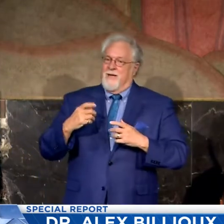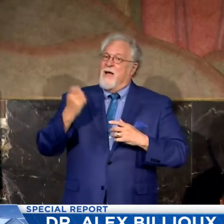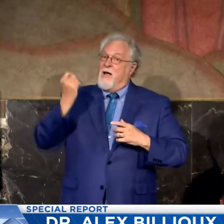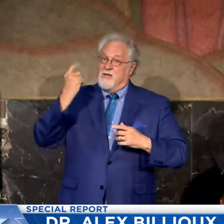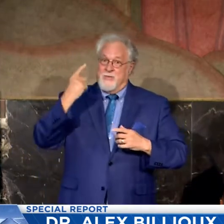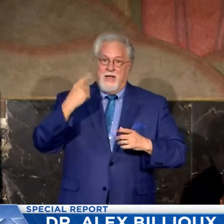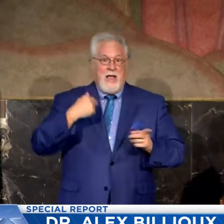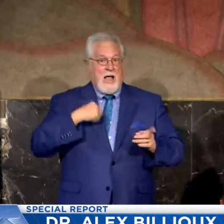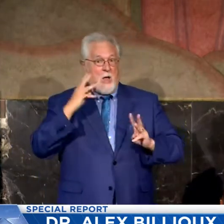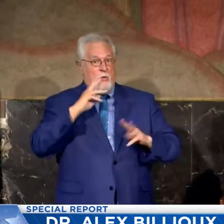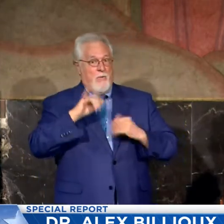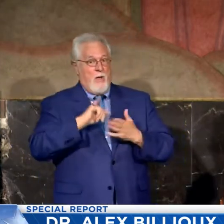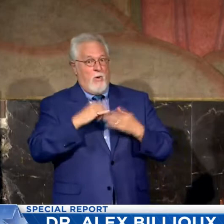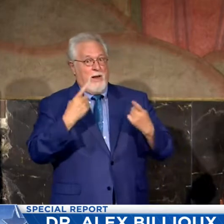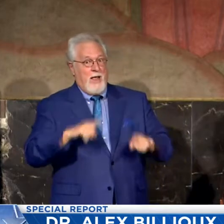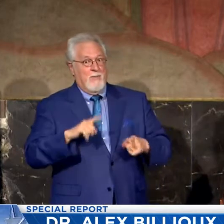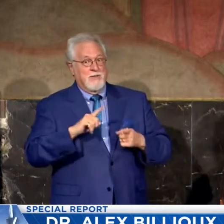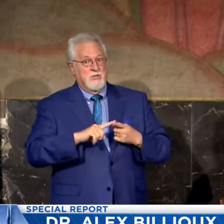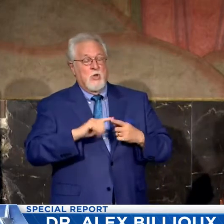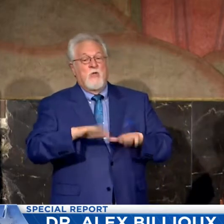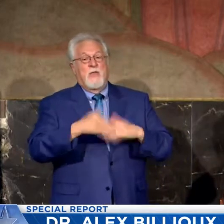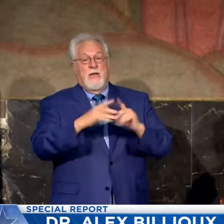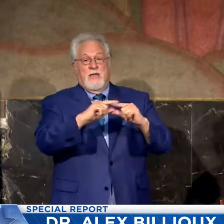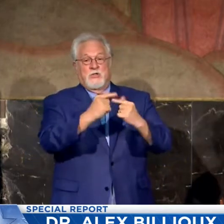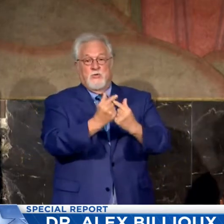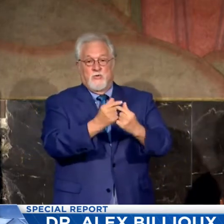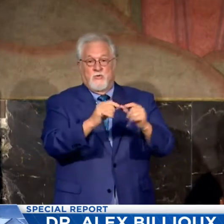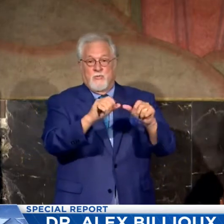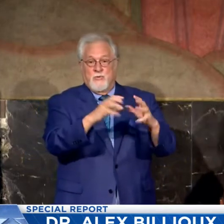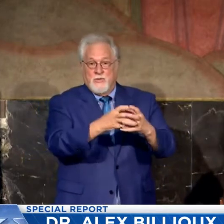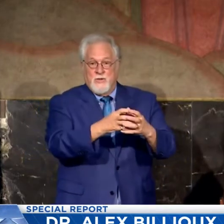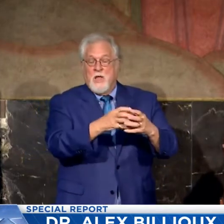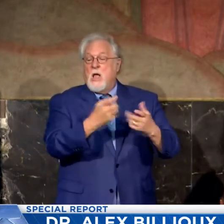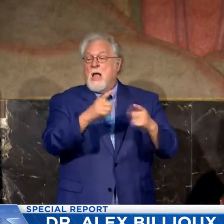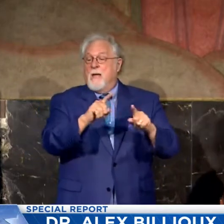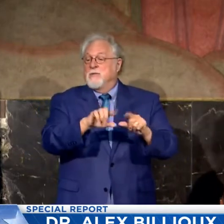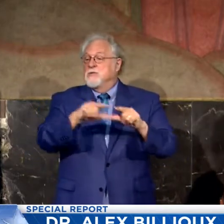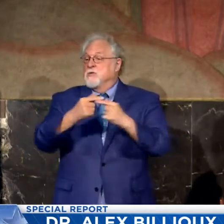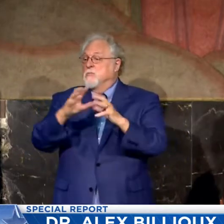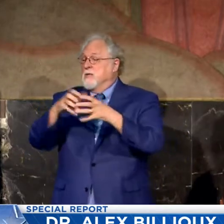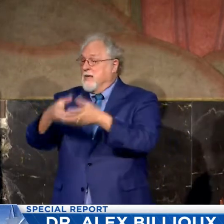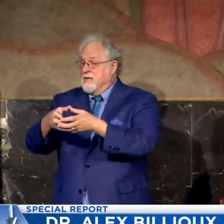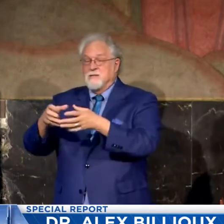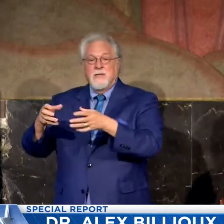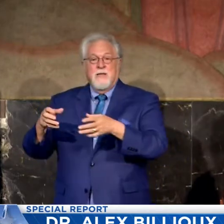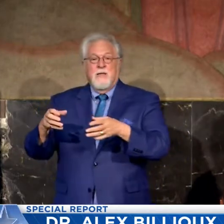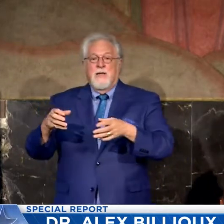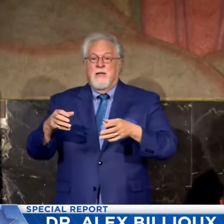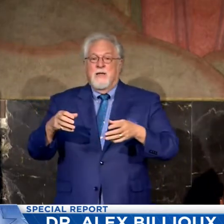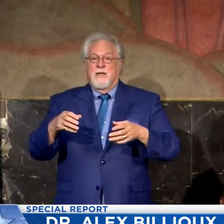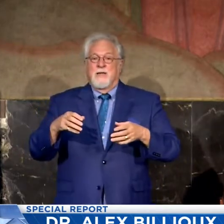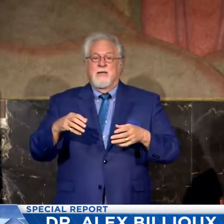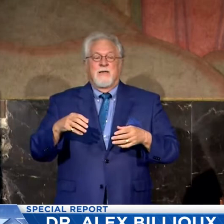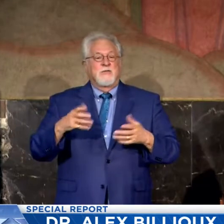LATER THE RISK OF TELLING THE TEAM IS THAT I WILL HAVE A NEWS CREW SHOW UP TOMORROW ASKING ABOUT TOUGH QUESTIONS, UNDERSTANDABLY, I WORRY ABOUT